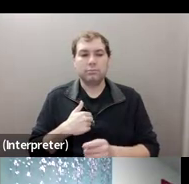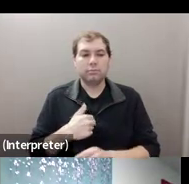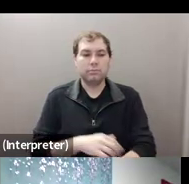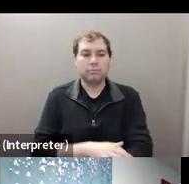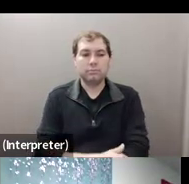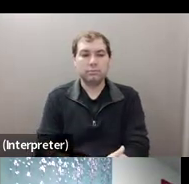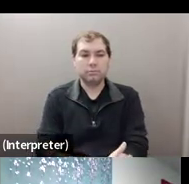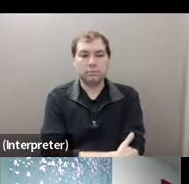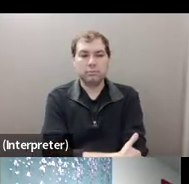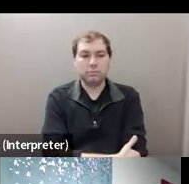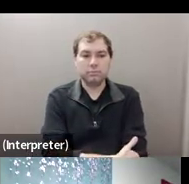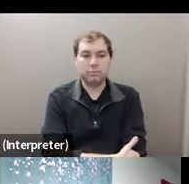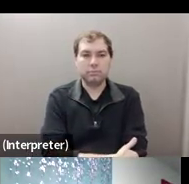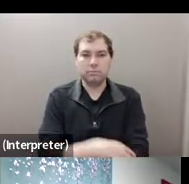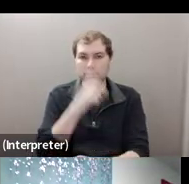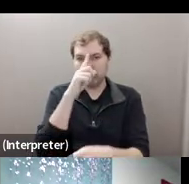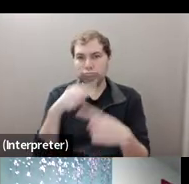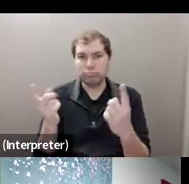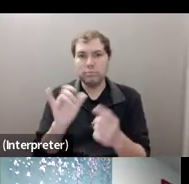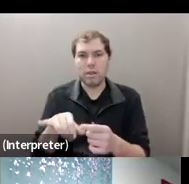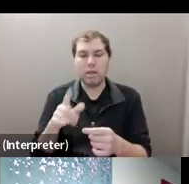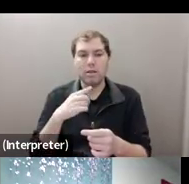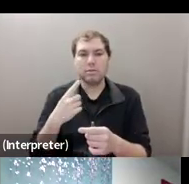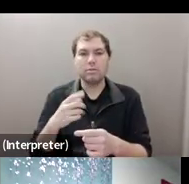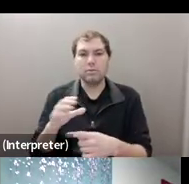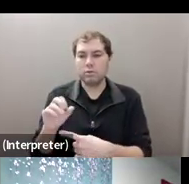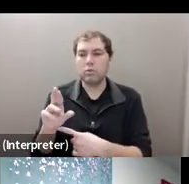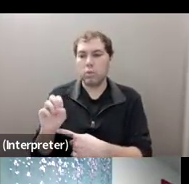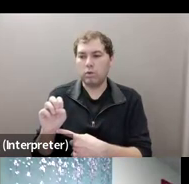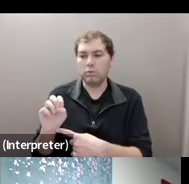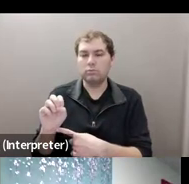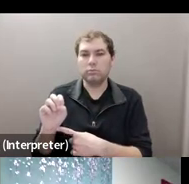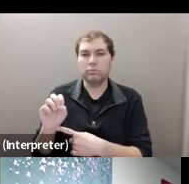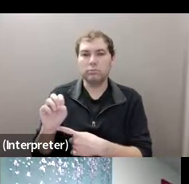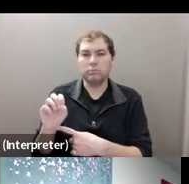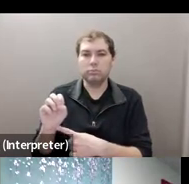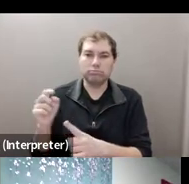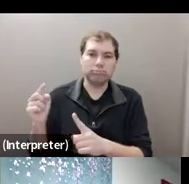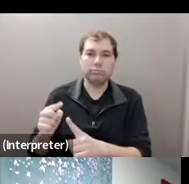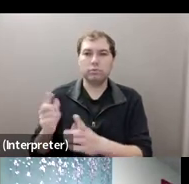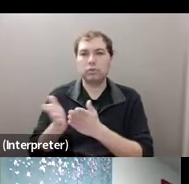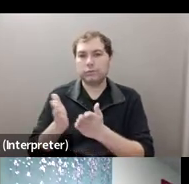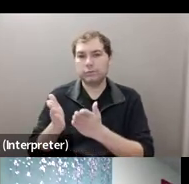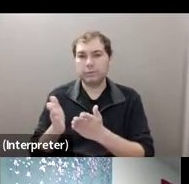17036717673: agree with that, because it it is one of our core services. It has been from the beginning, and we